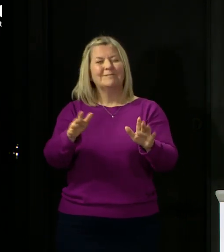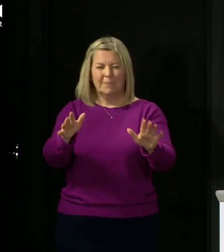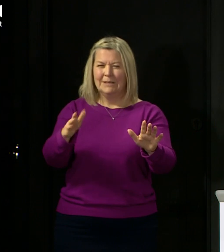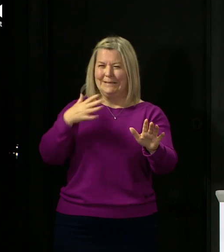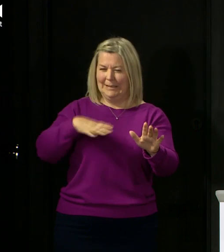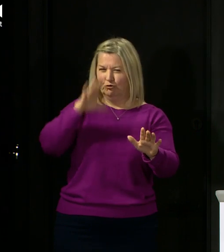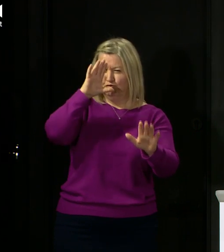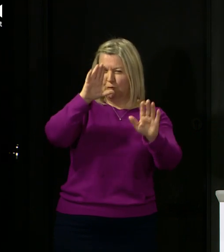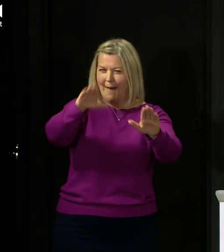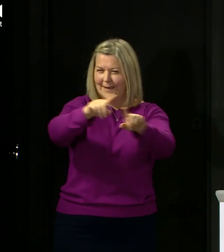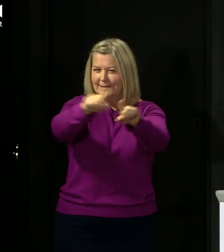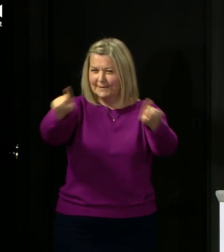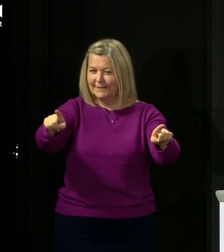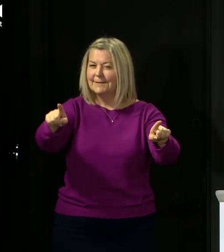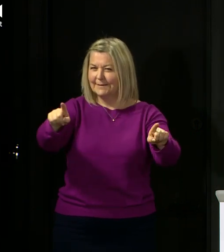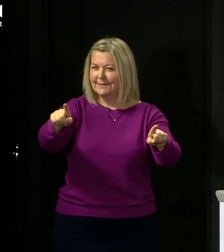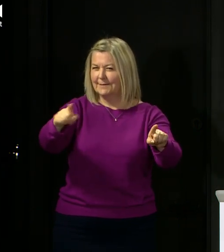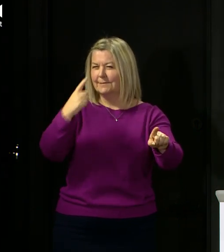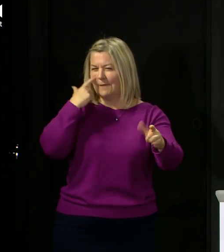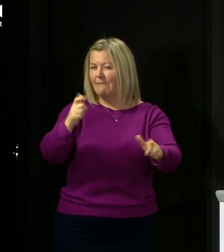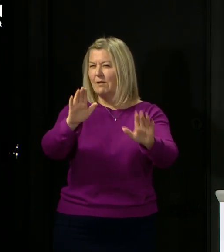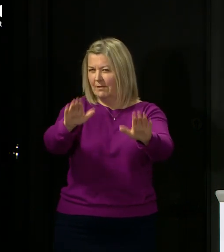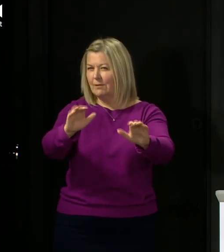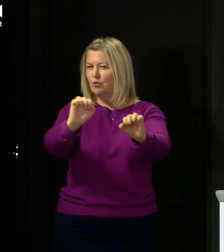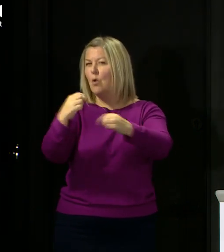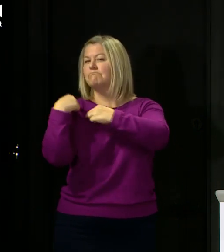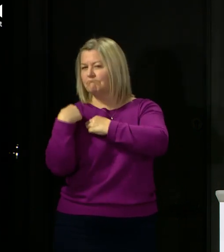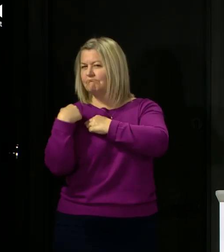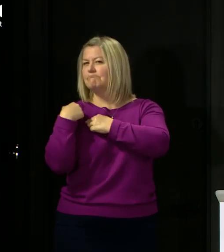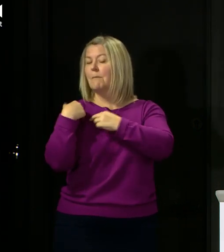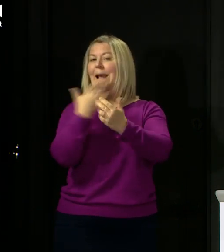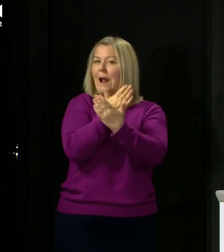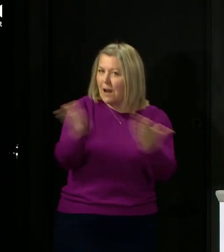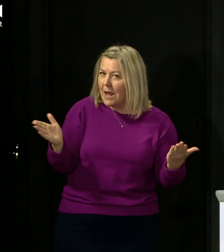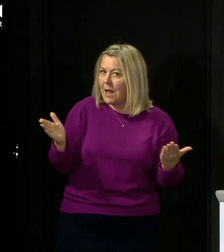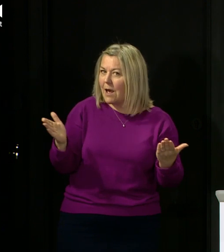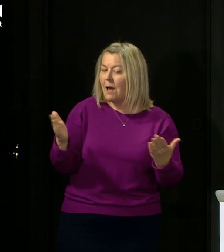of us to remind ourselves of that obligation to be as clear as possible in a situation